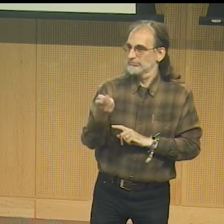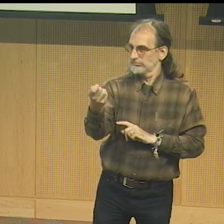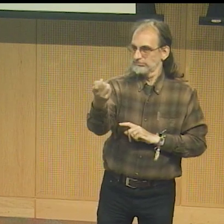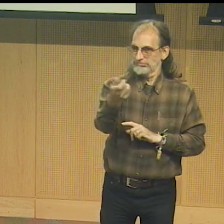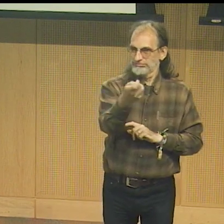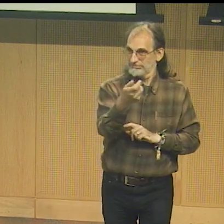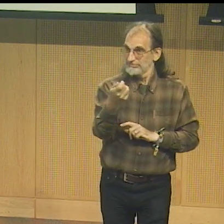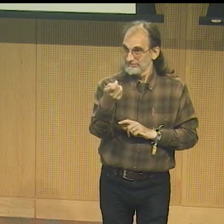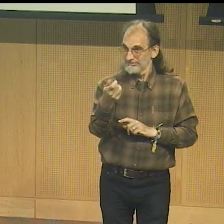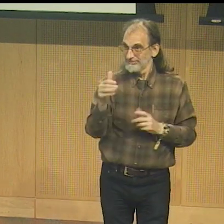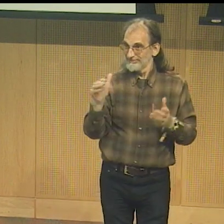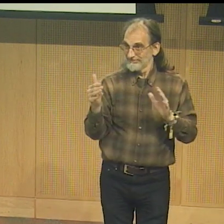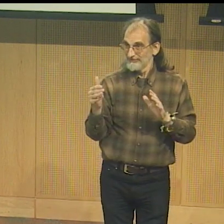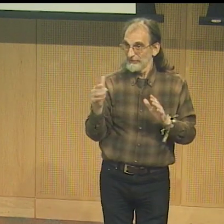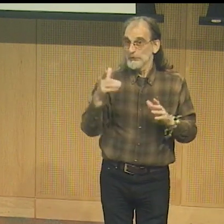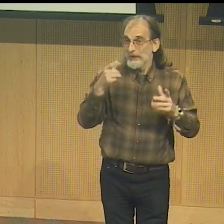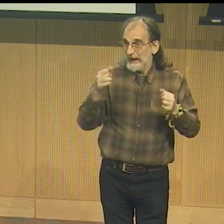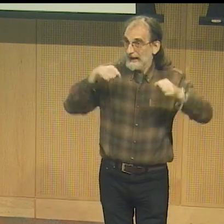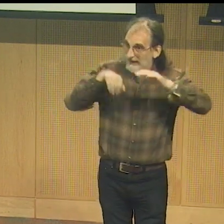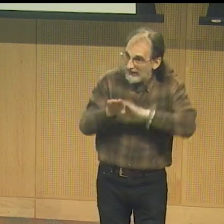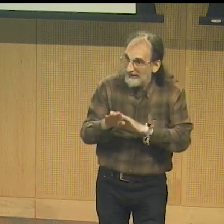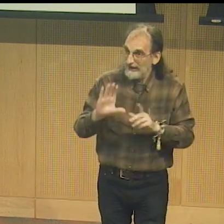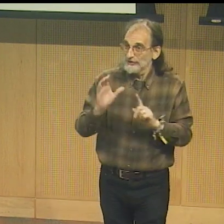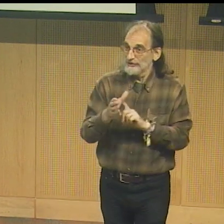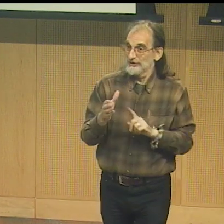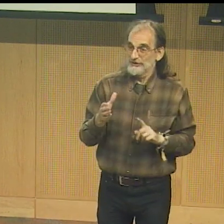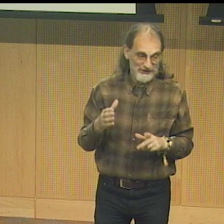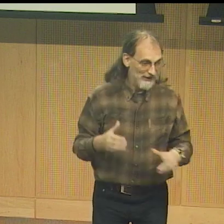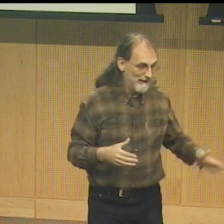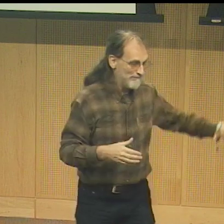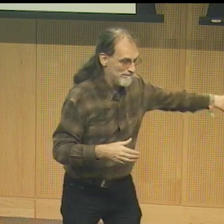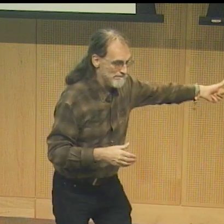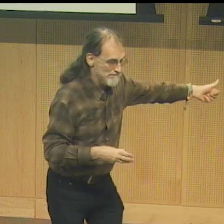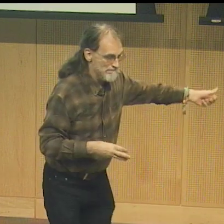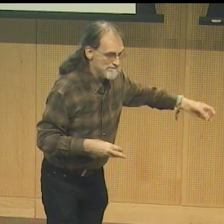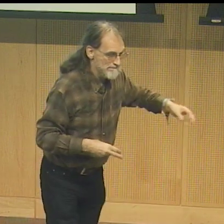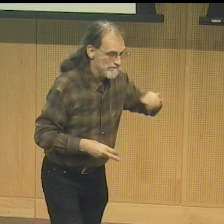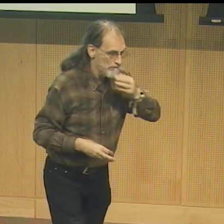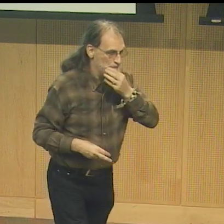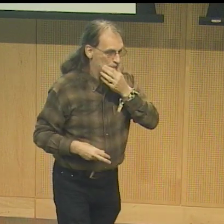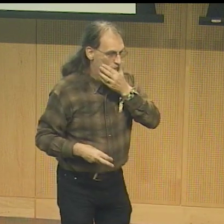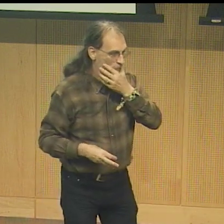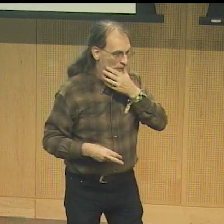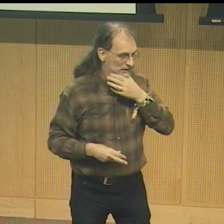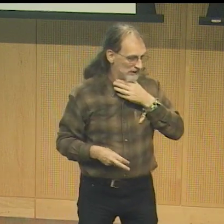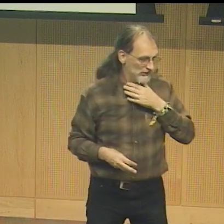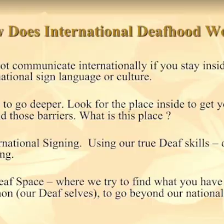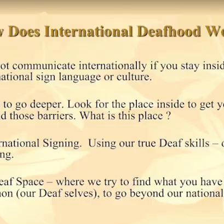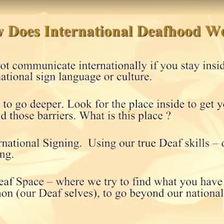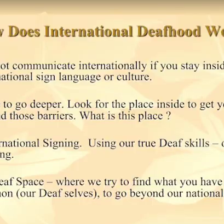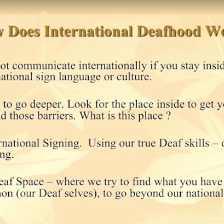landmarks, and then they get back on the bus and drive away without ever experiencing the culture in which